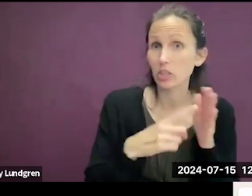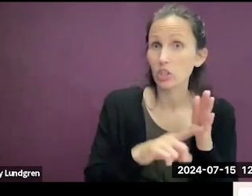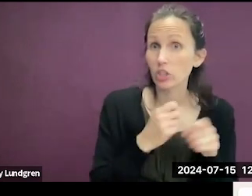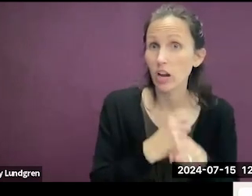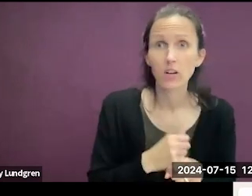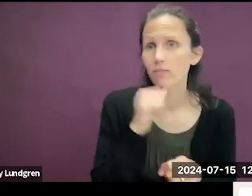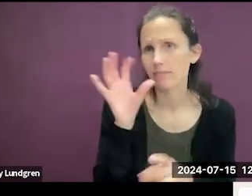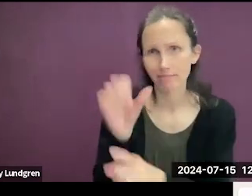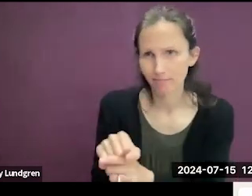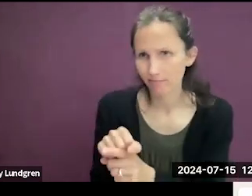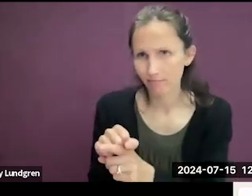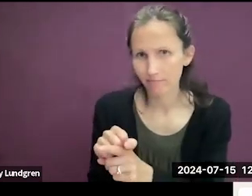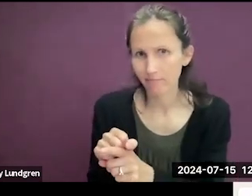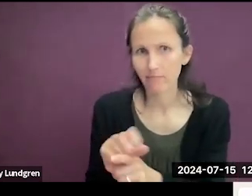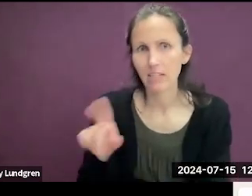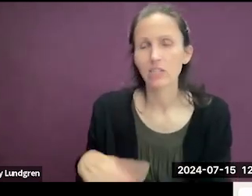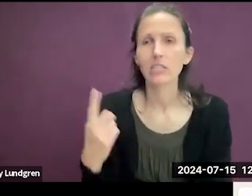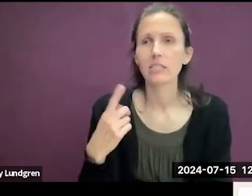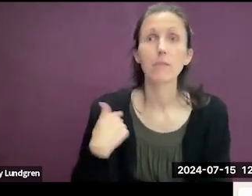This is just one of those things that we need to remember.